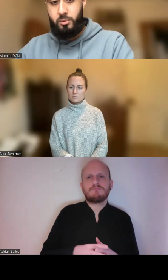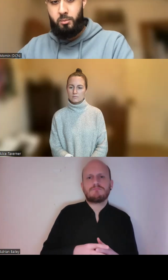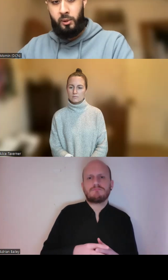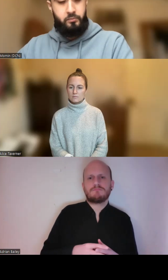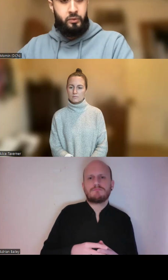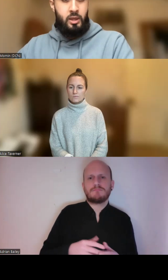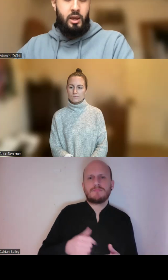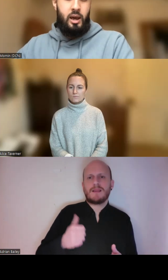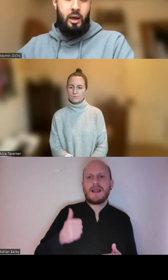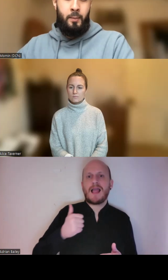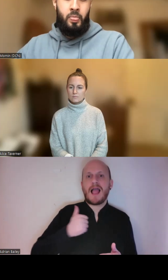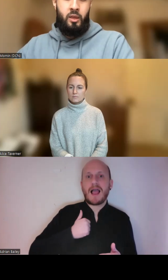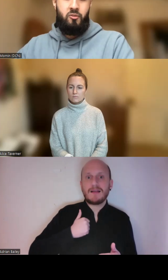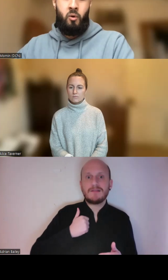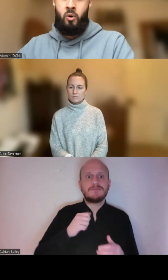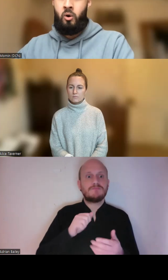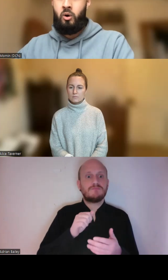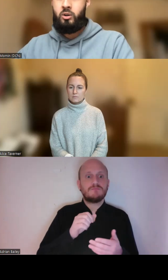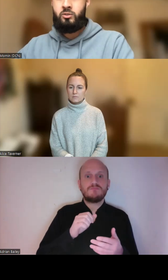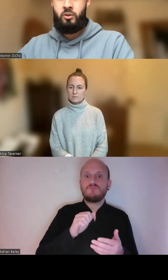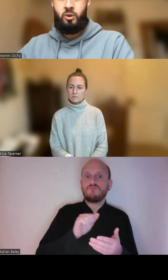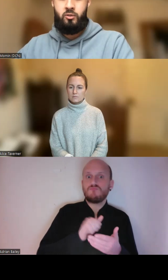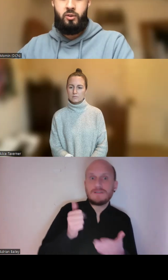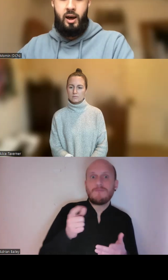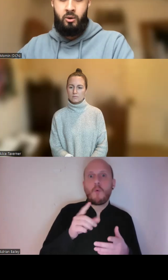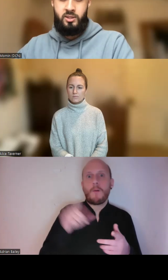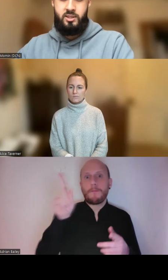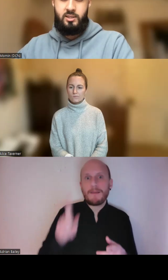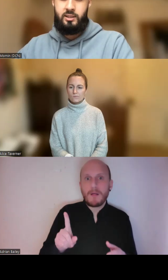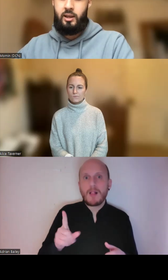for people or for houses, things like that.